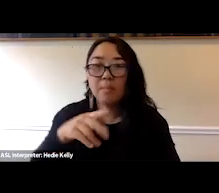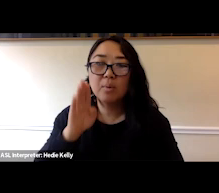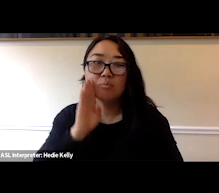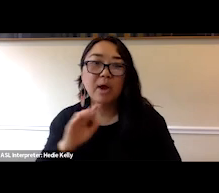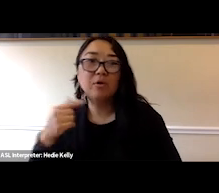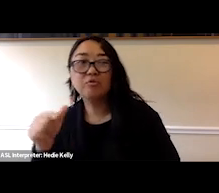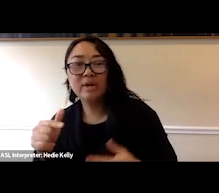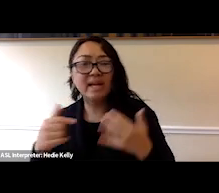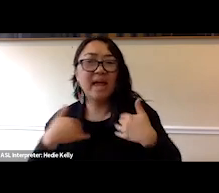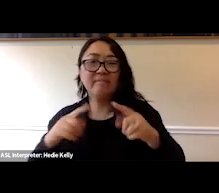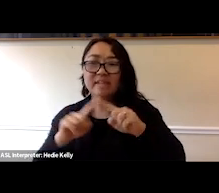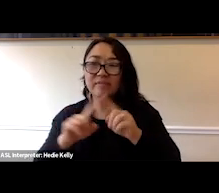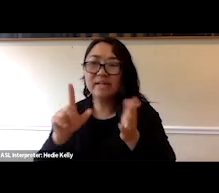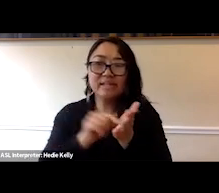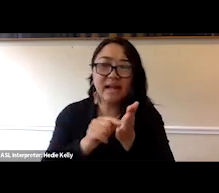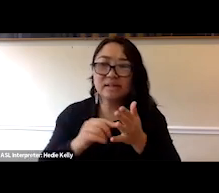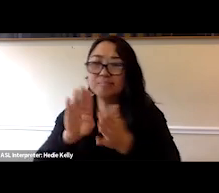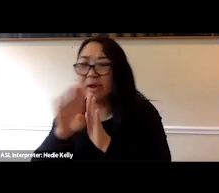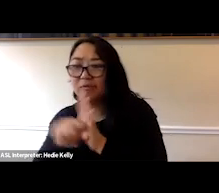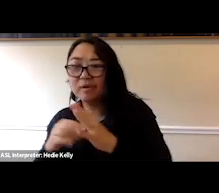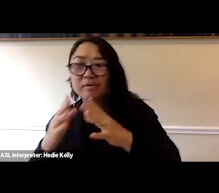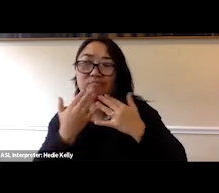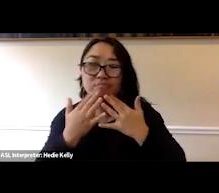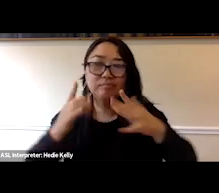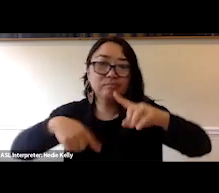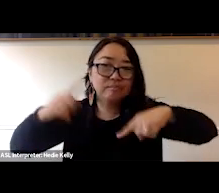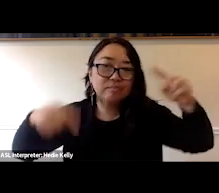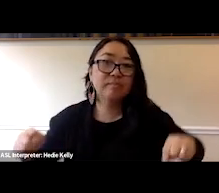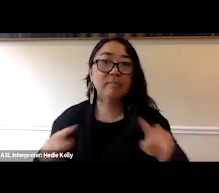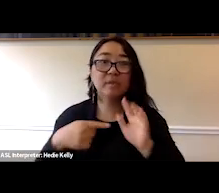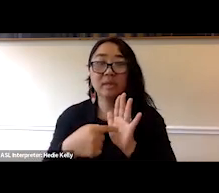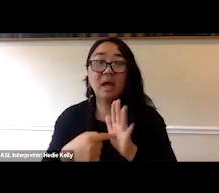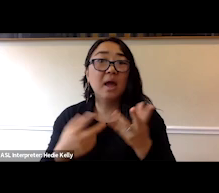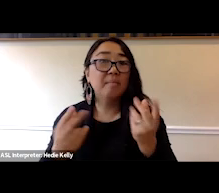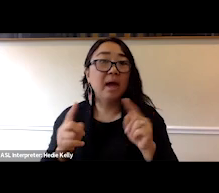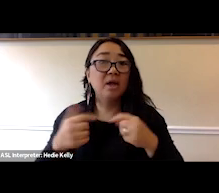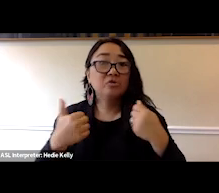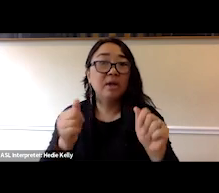So we have a number of different examples. But what we're trying to explain here is that we really need to explore all